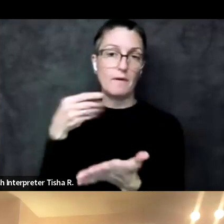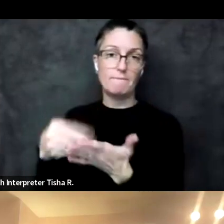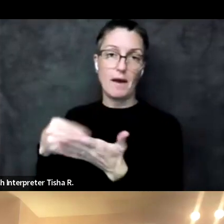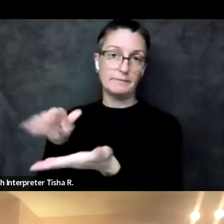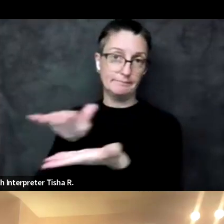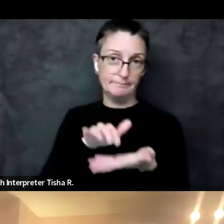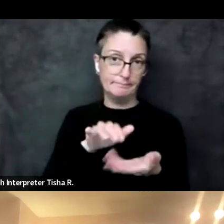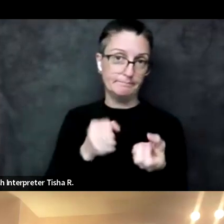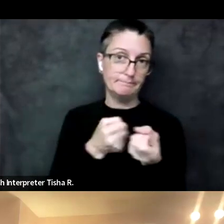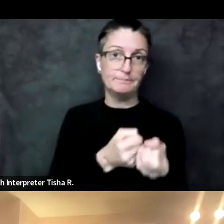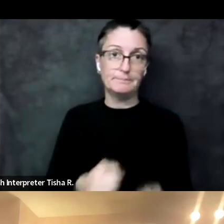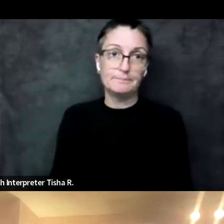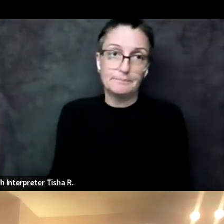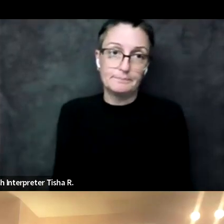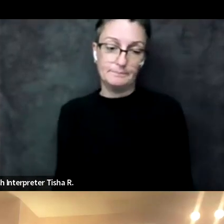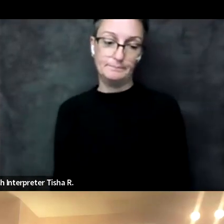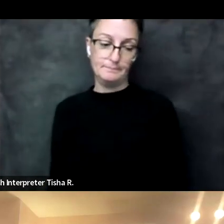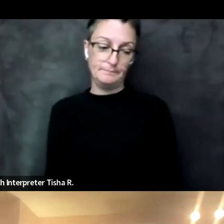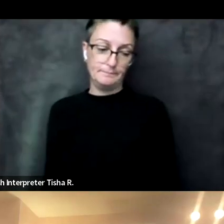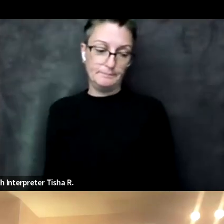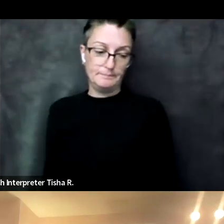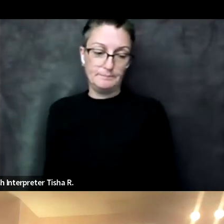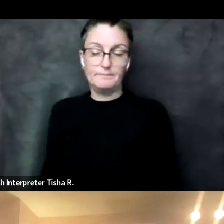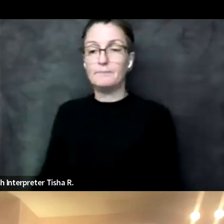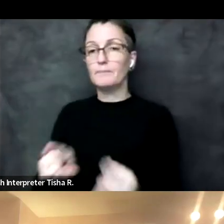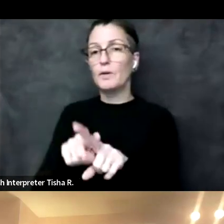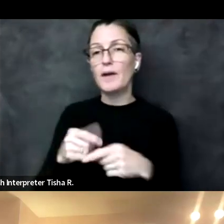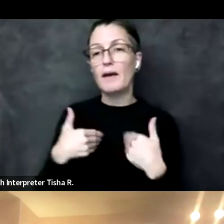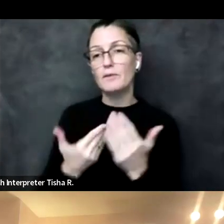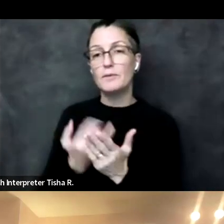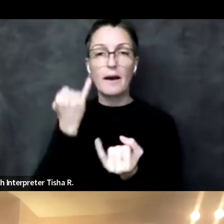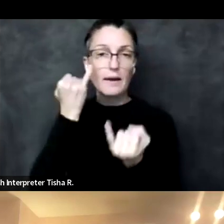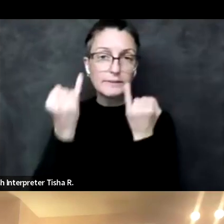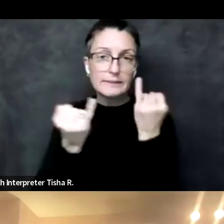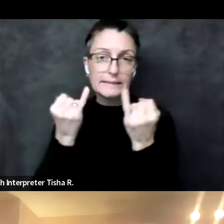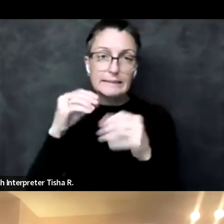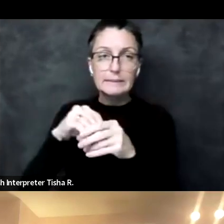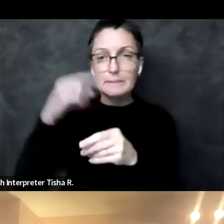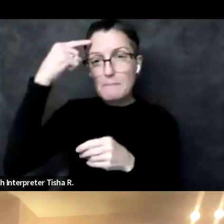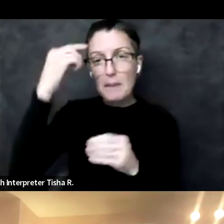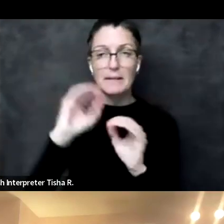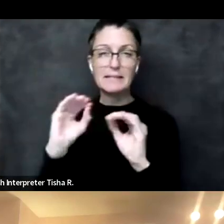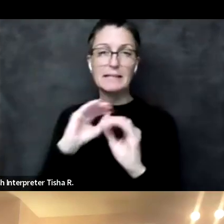And then I have some ideas in my mind, but there's nothing specific I'm working on.